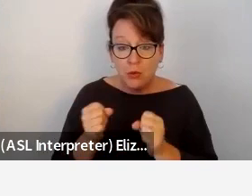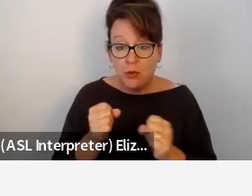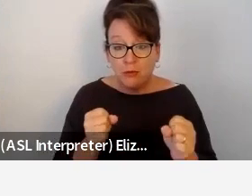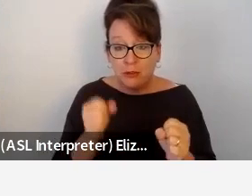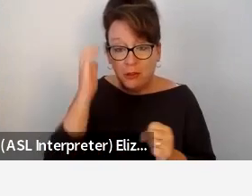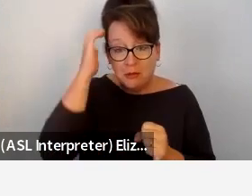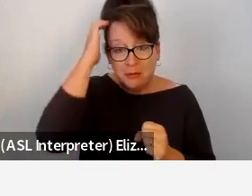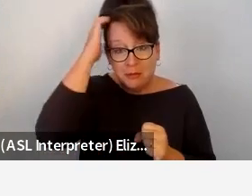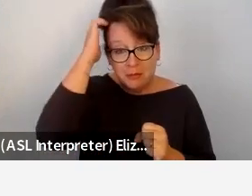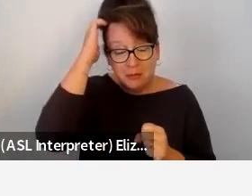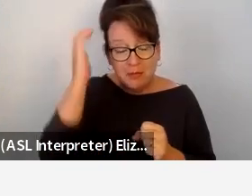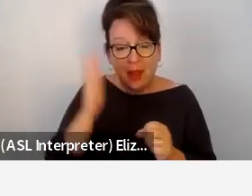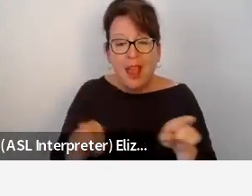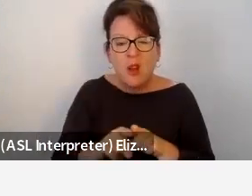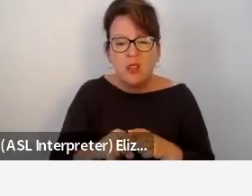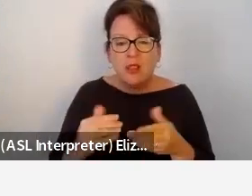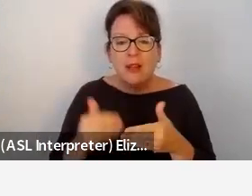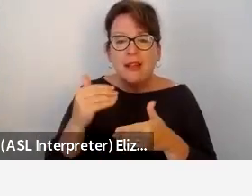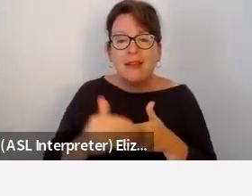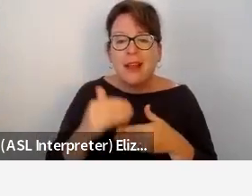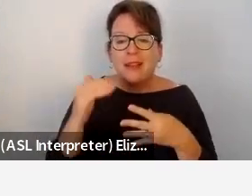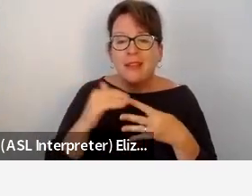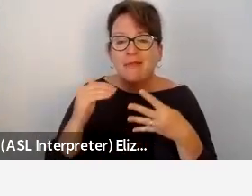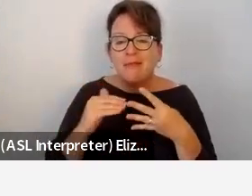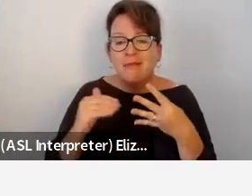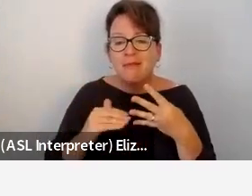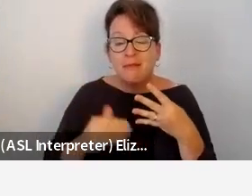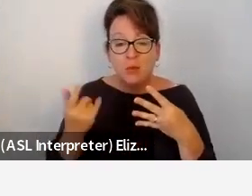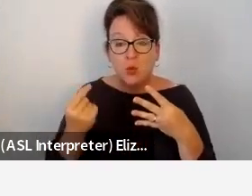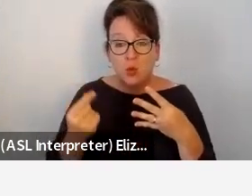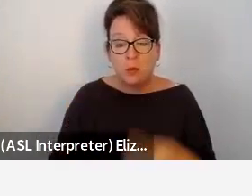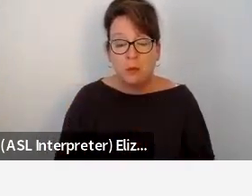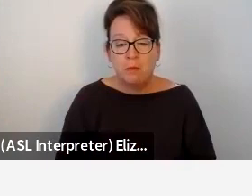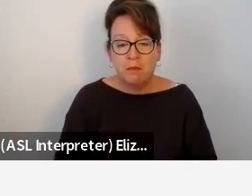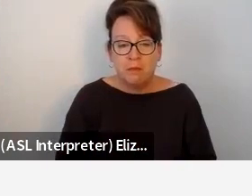many of the discretionary infrastructure grant programs at DOT, and we'll be describing some of